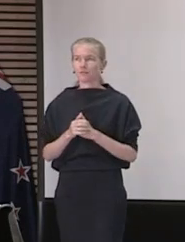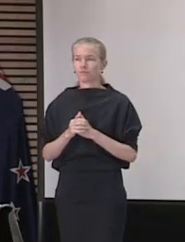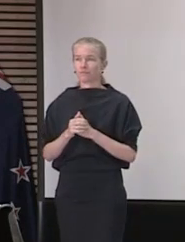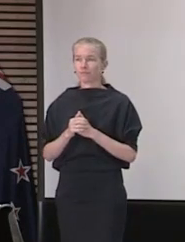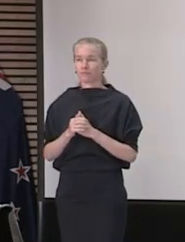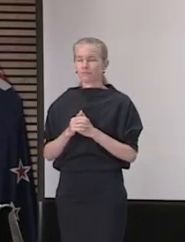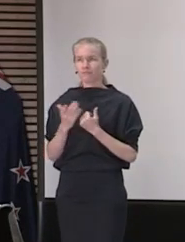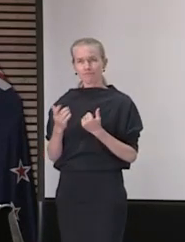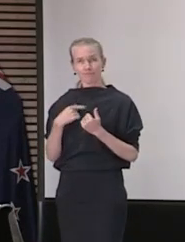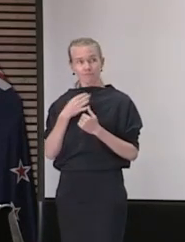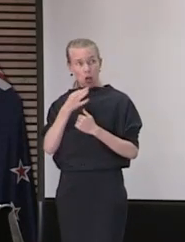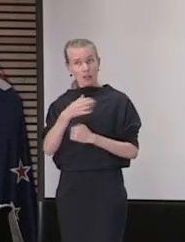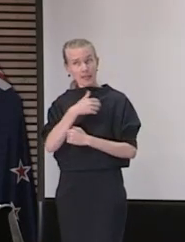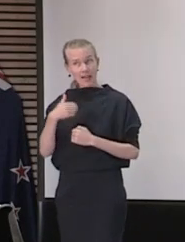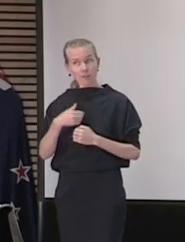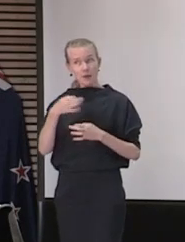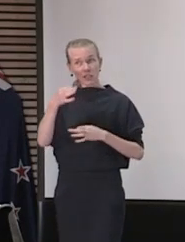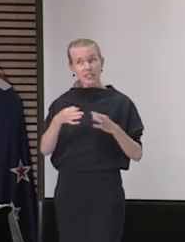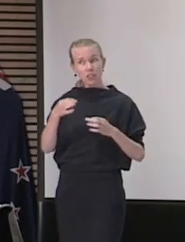to lift the lockdown?